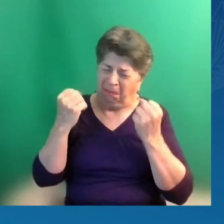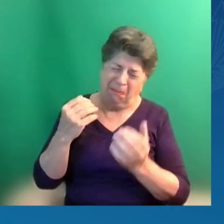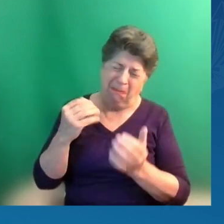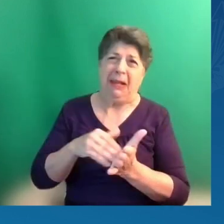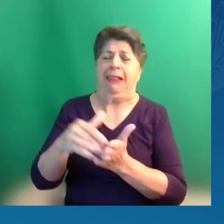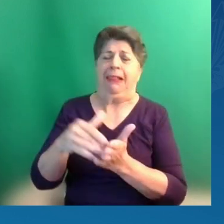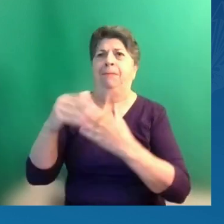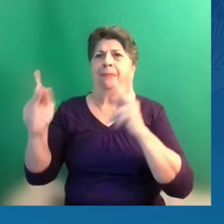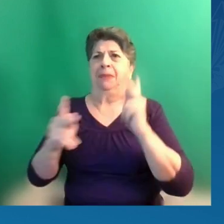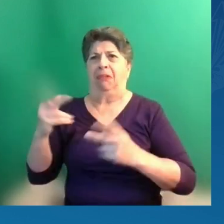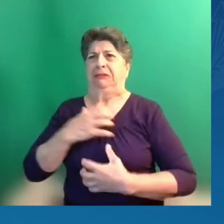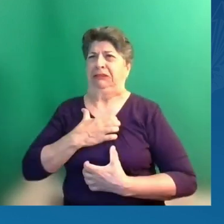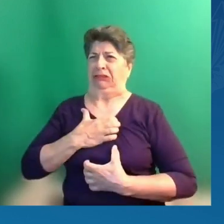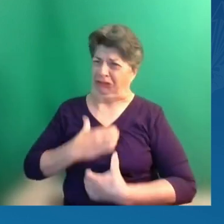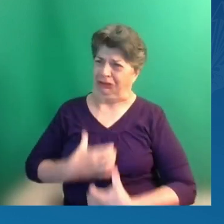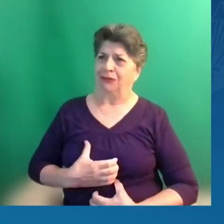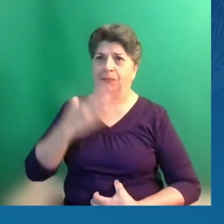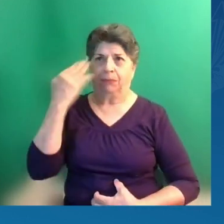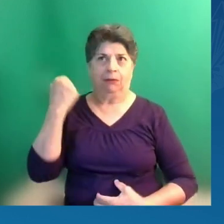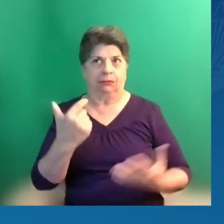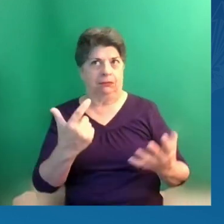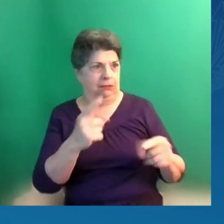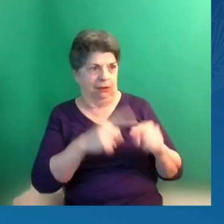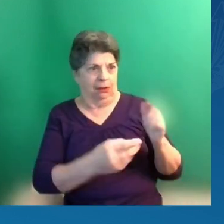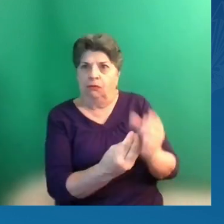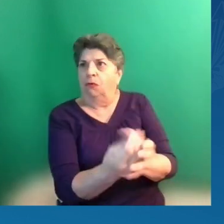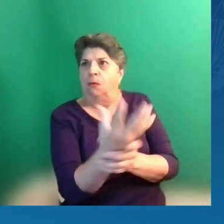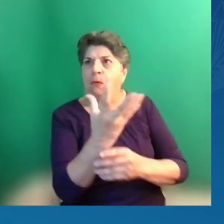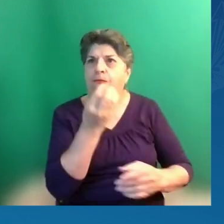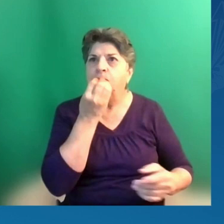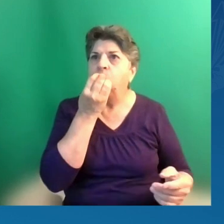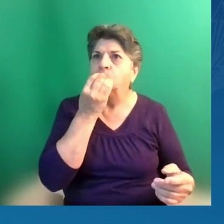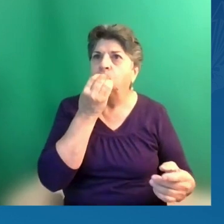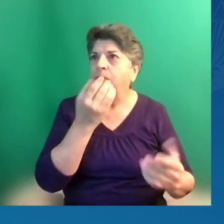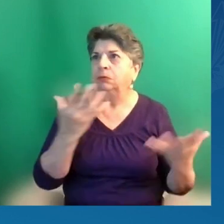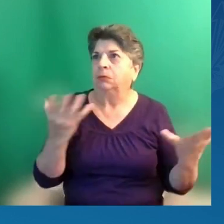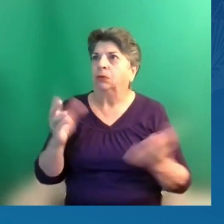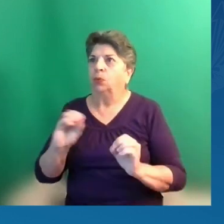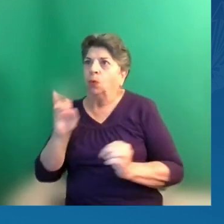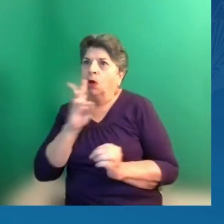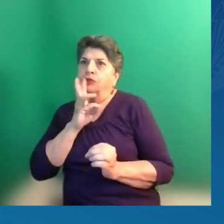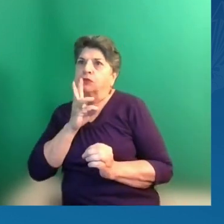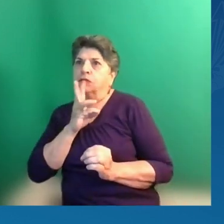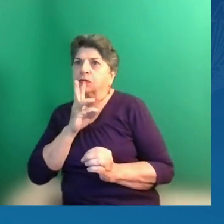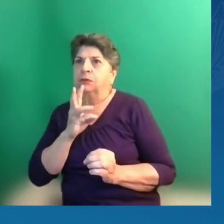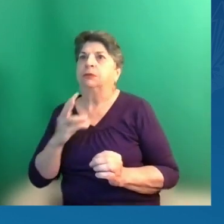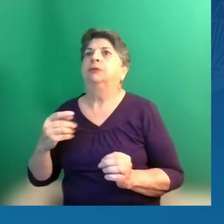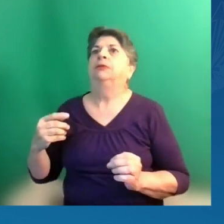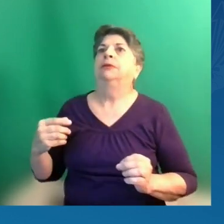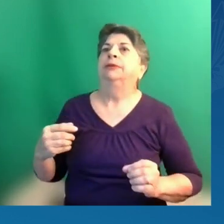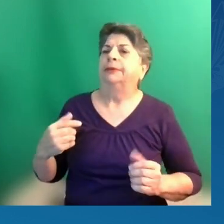Some leaders are taking advantage of water insecurity and actually wielding it as a weapon of war